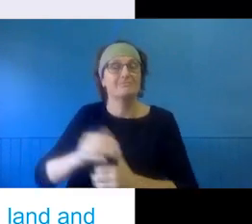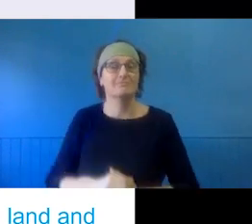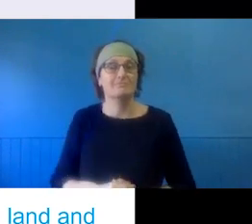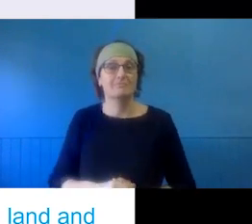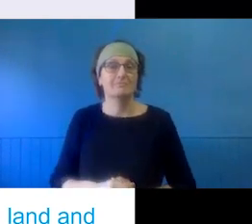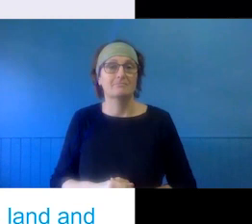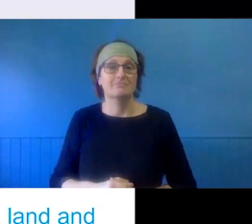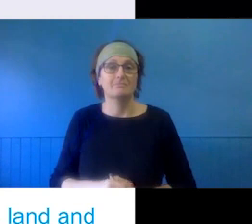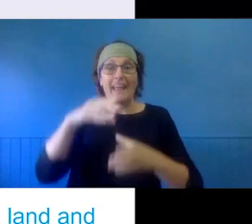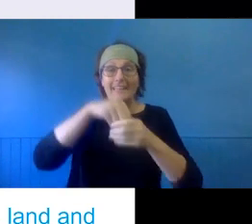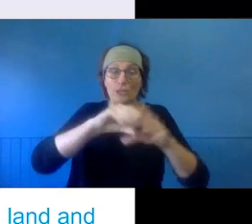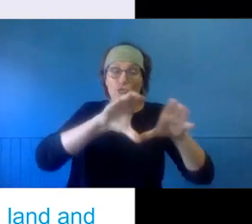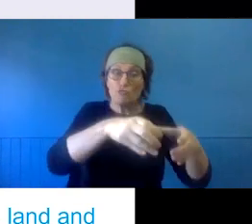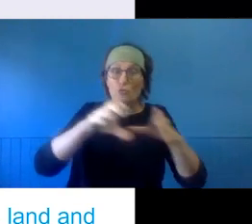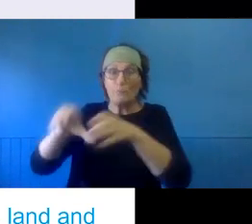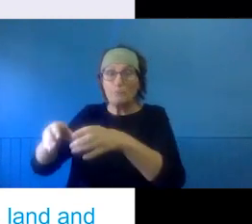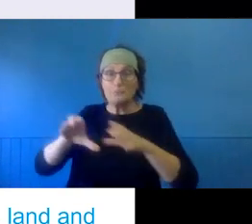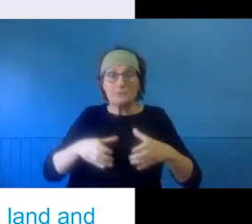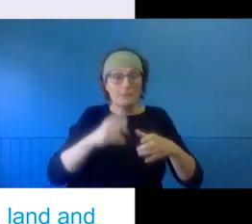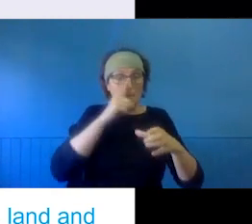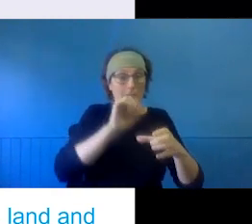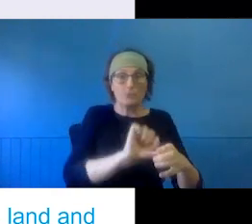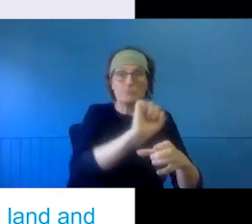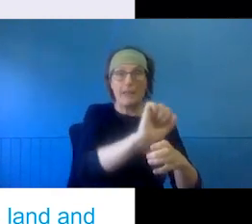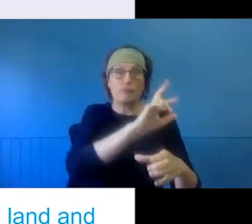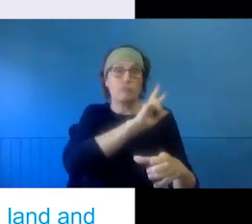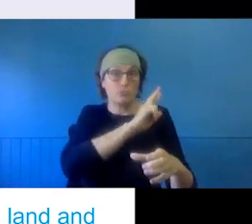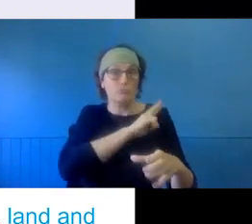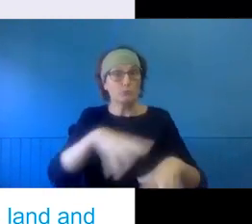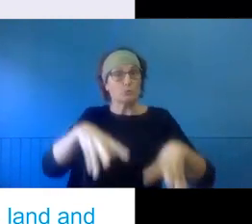groups people have responsibilities to practise that culture but to pass